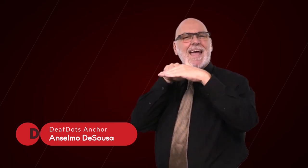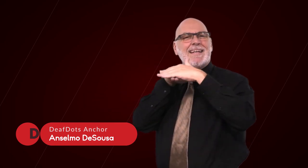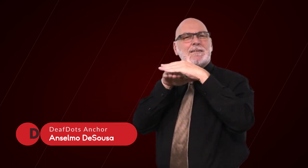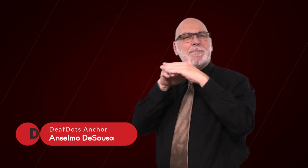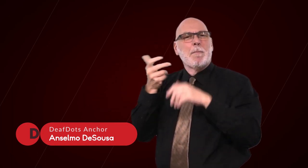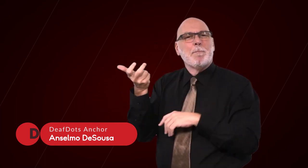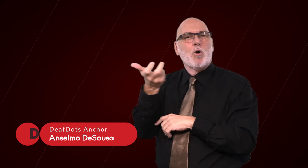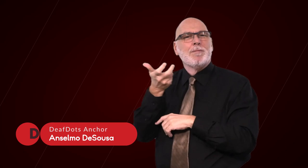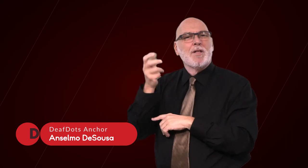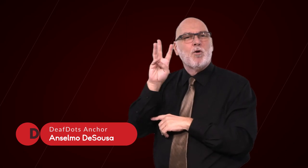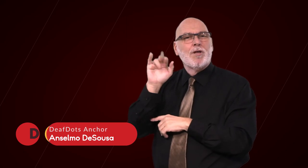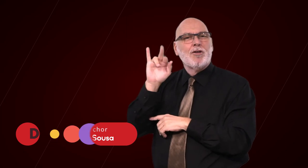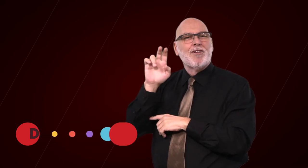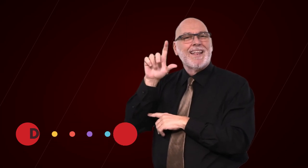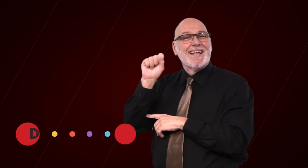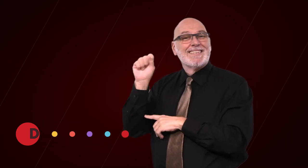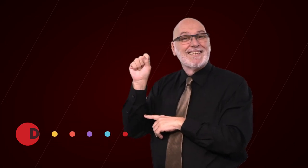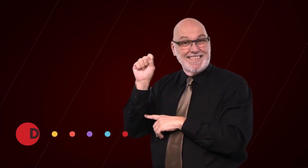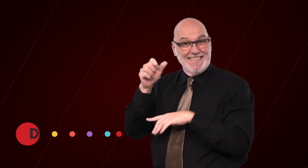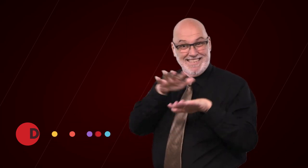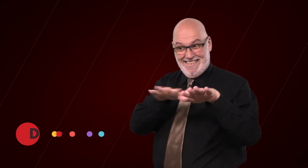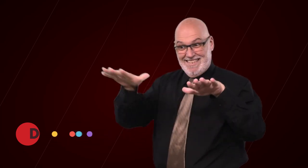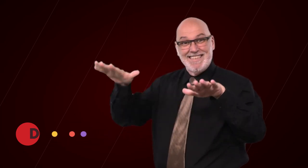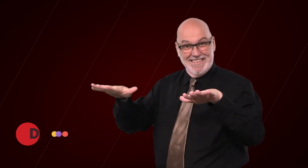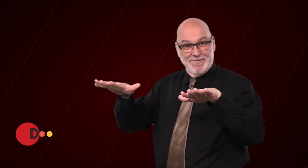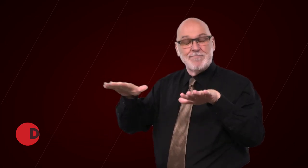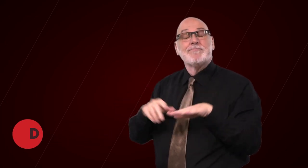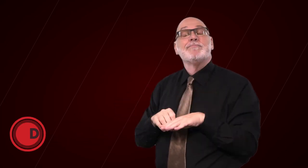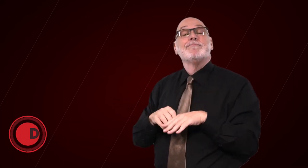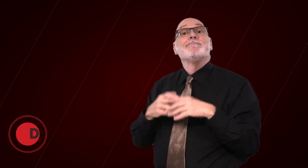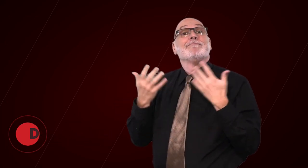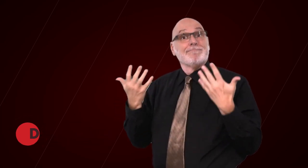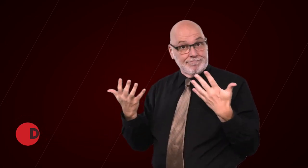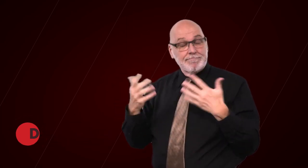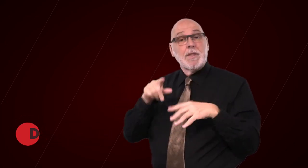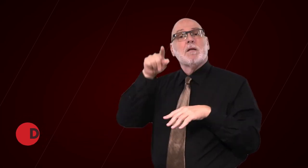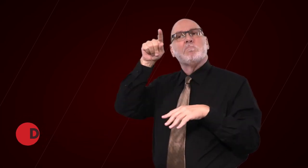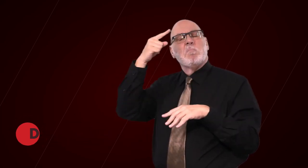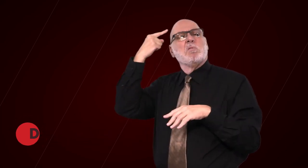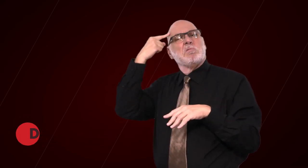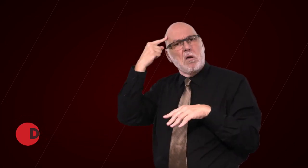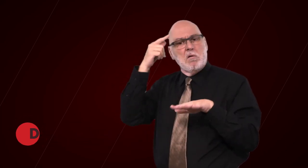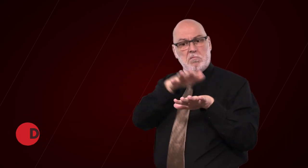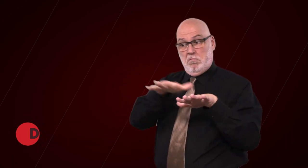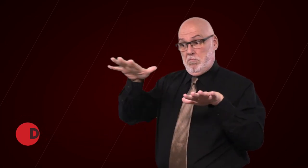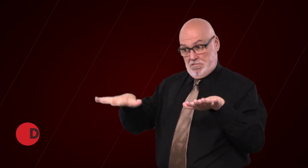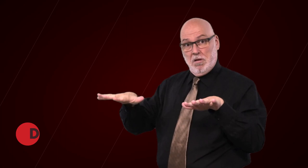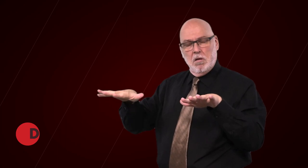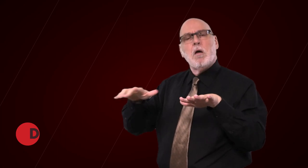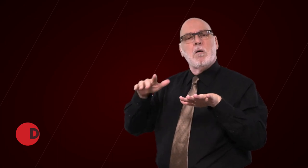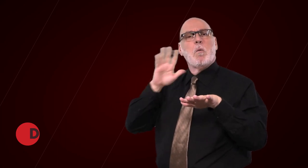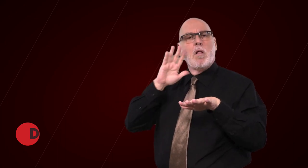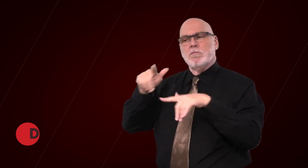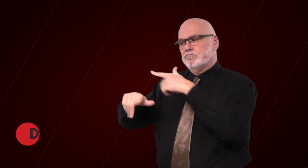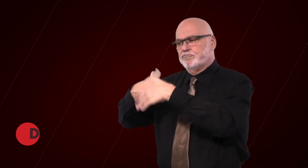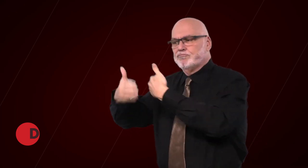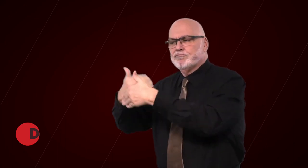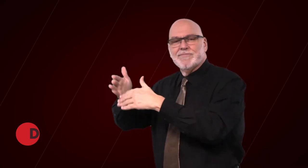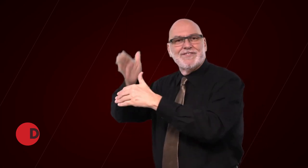accessibility issues on a separate track from CRTC's original proceeding